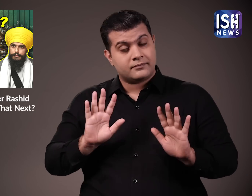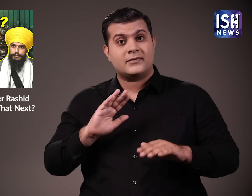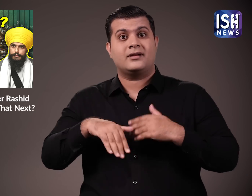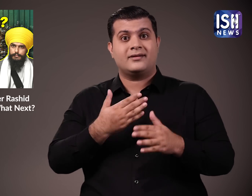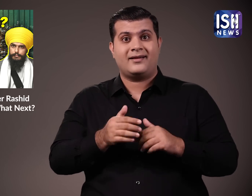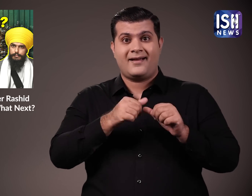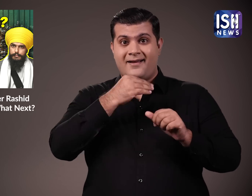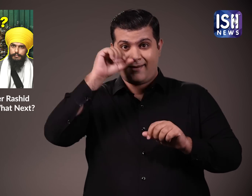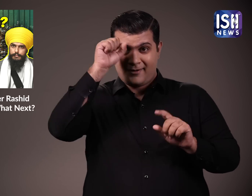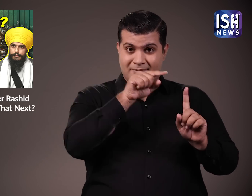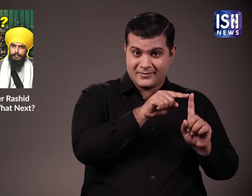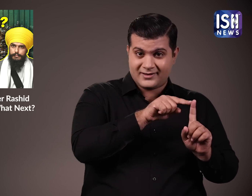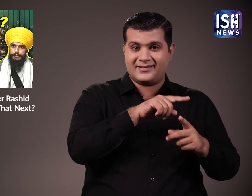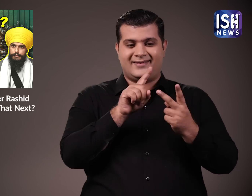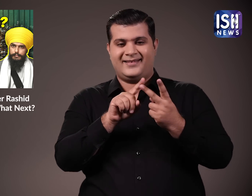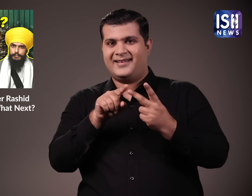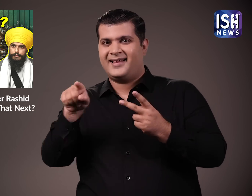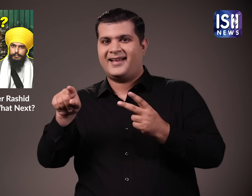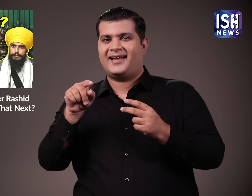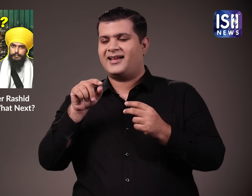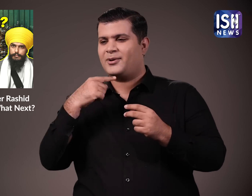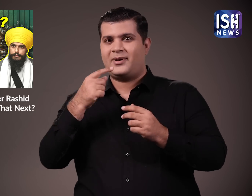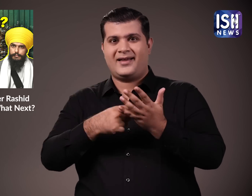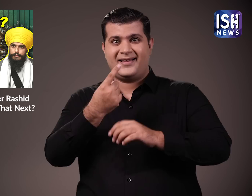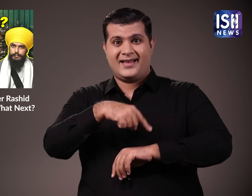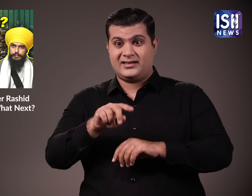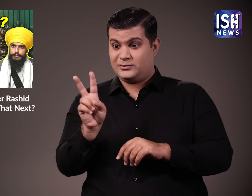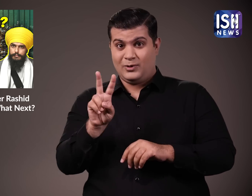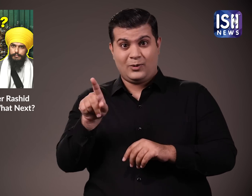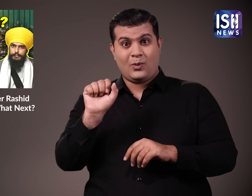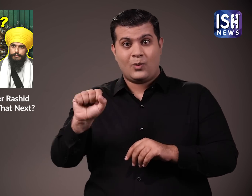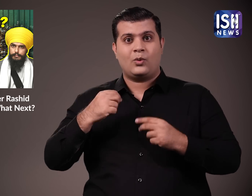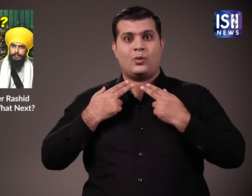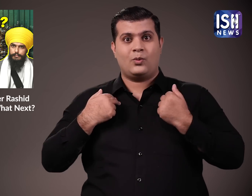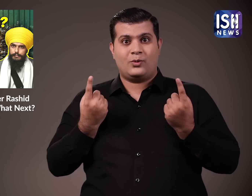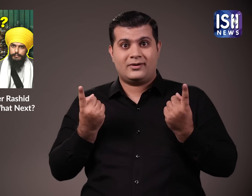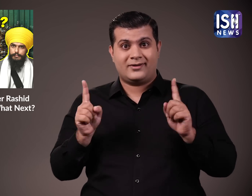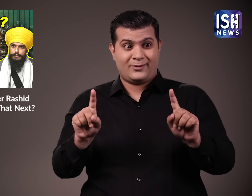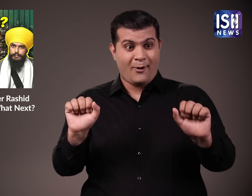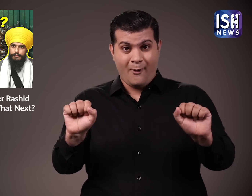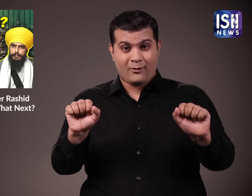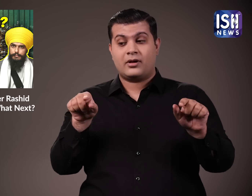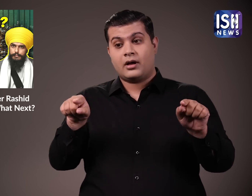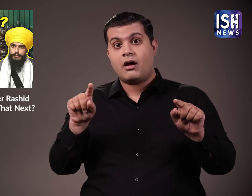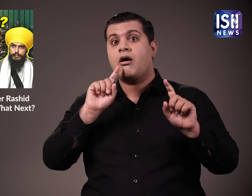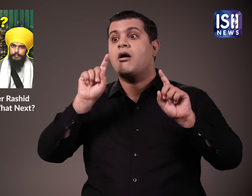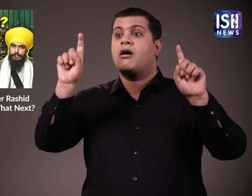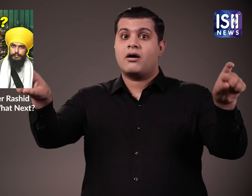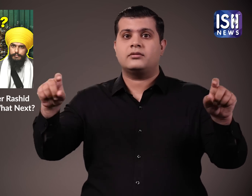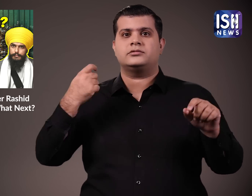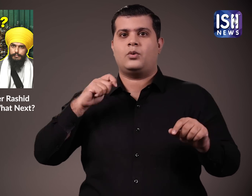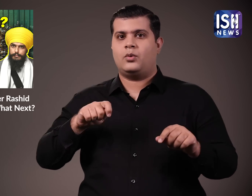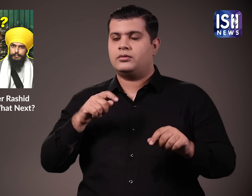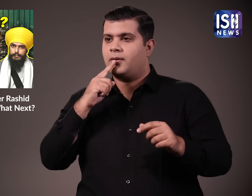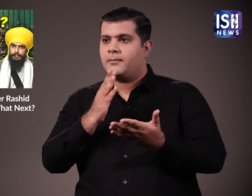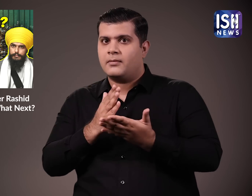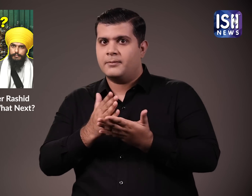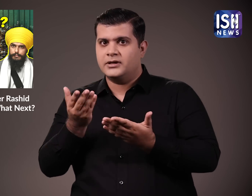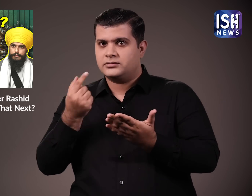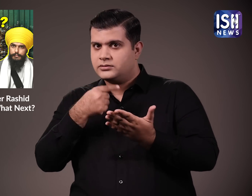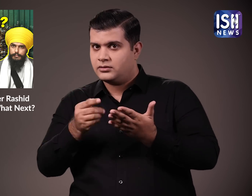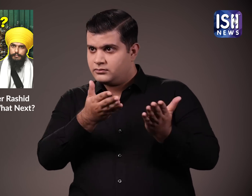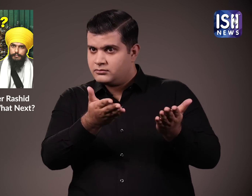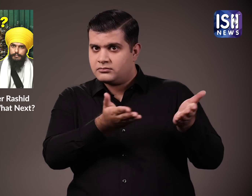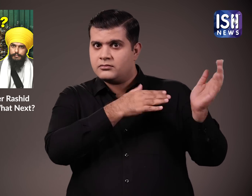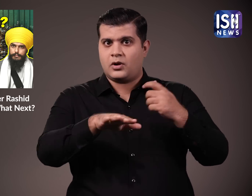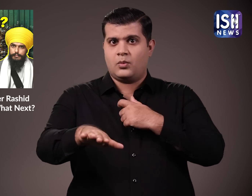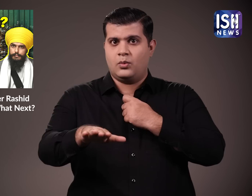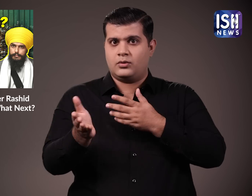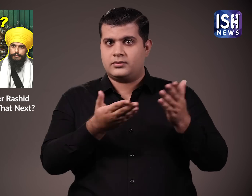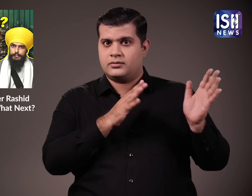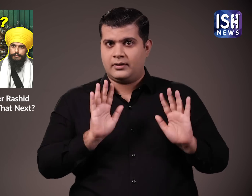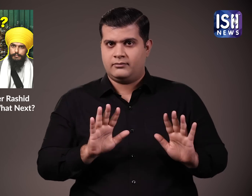However, they must inform and get permission from their respective courts to attend the oath taking.